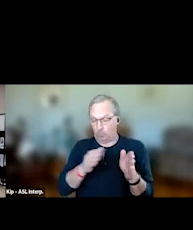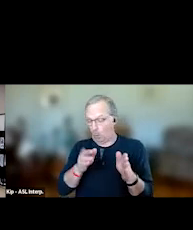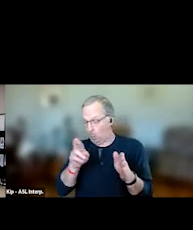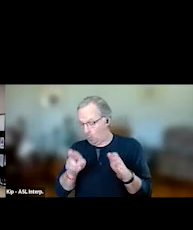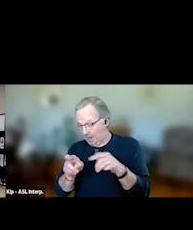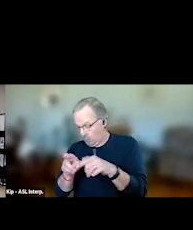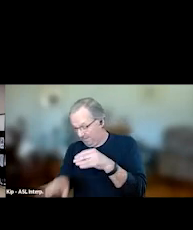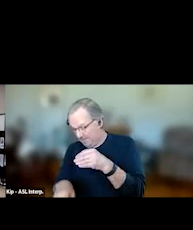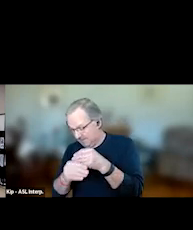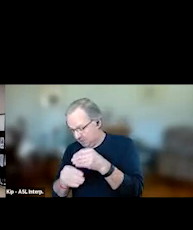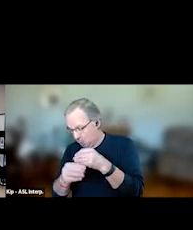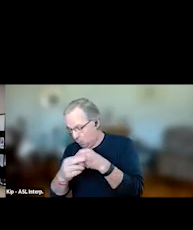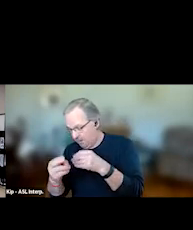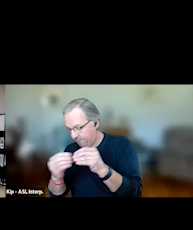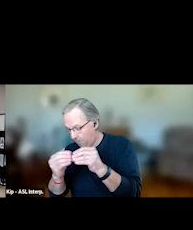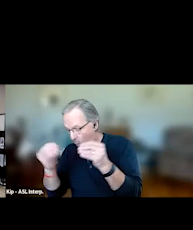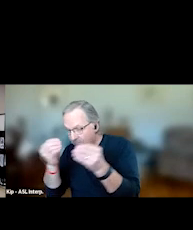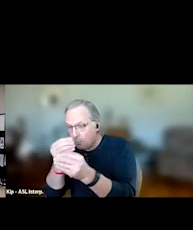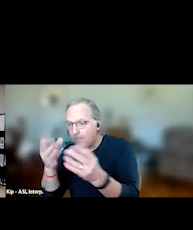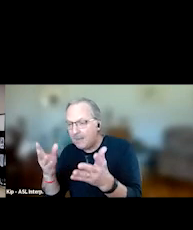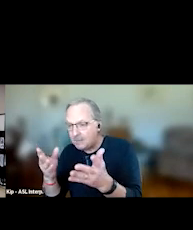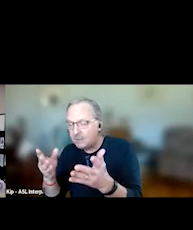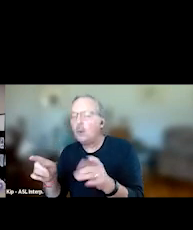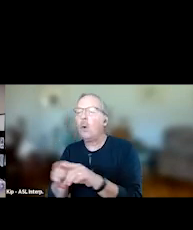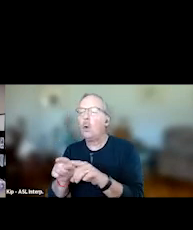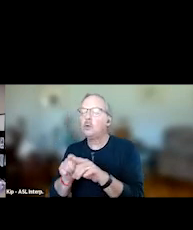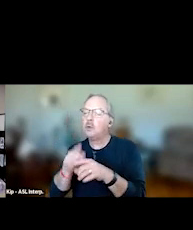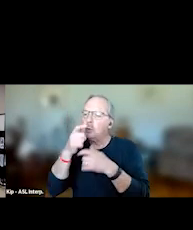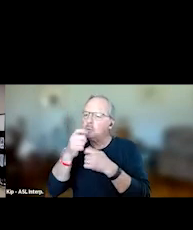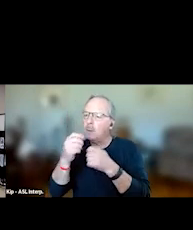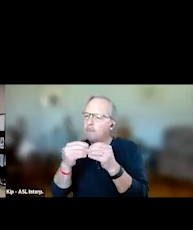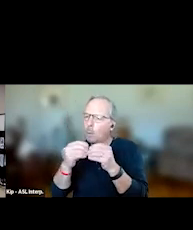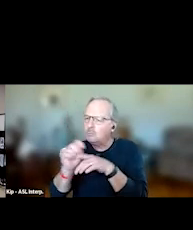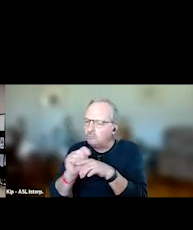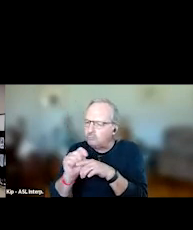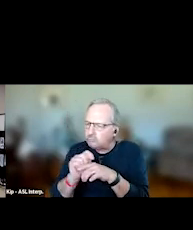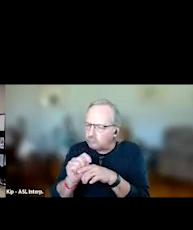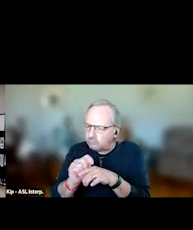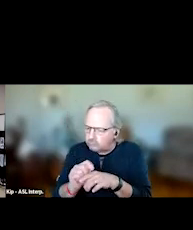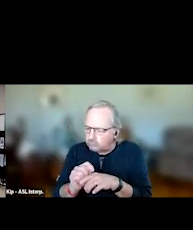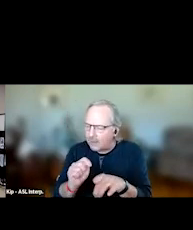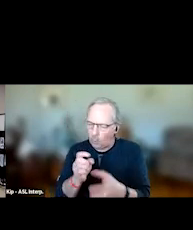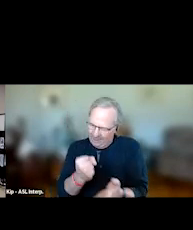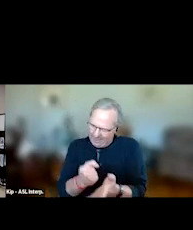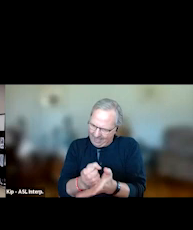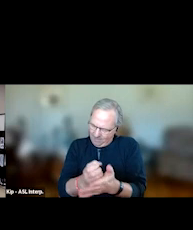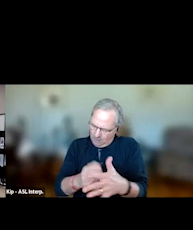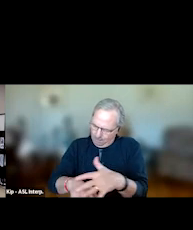for more information and also if you're interested in more training on how to do some of the evidence-based treatments for serious